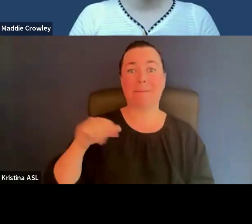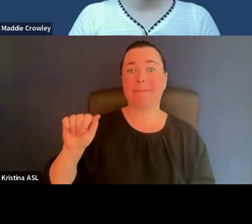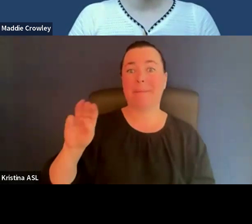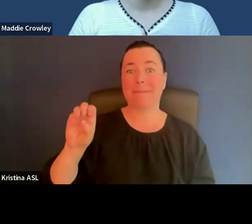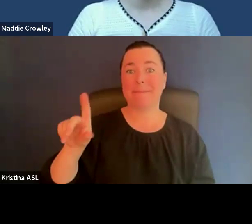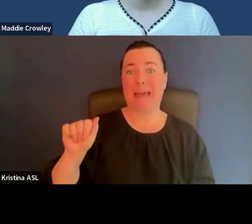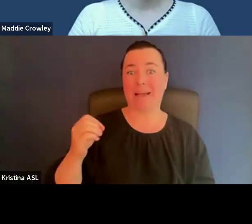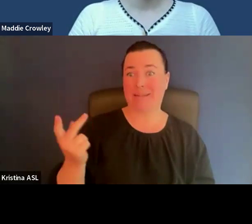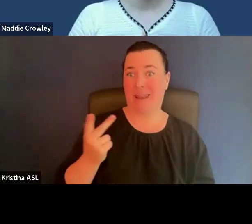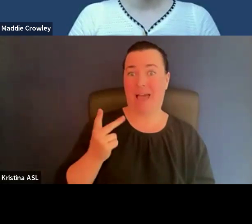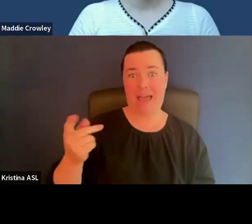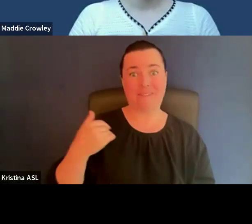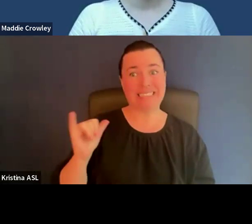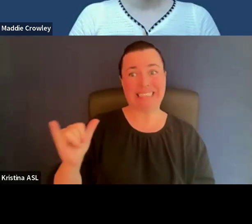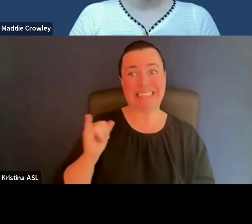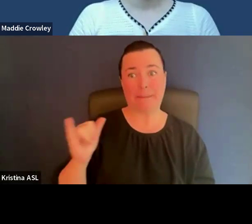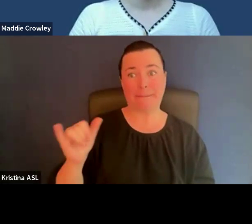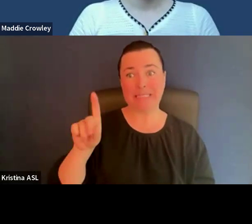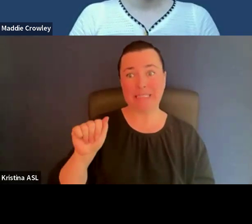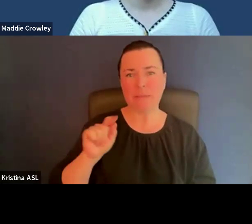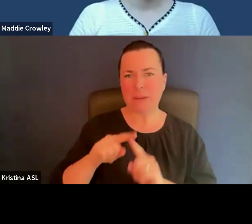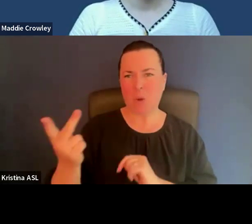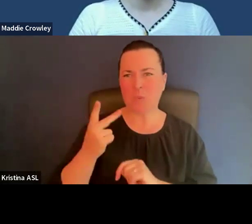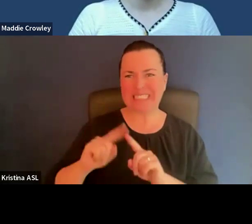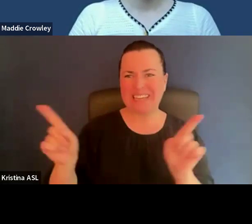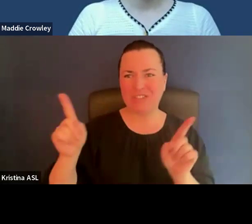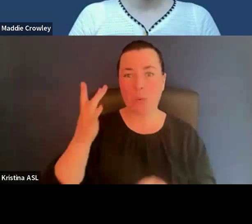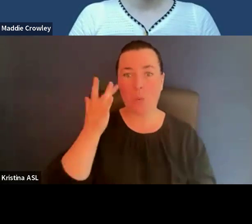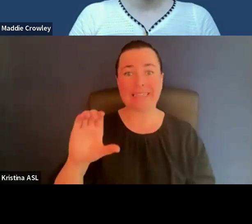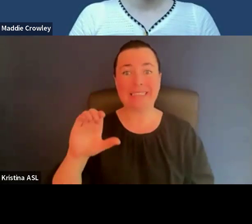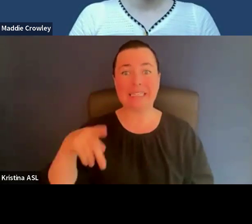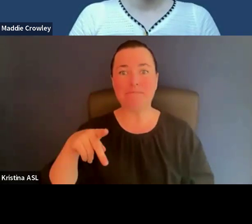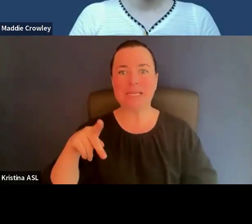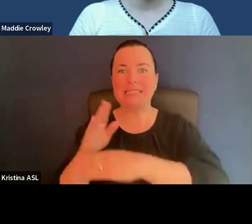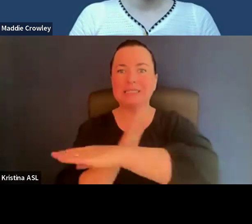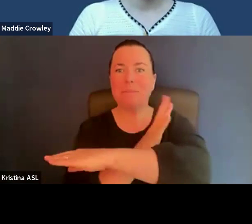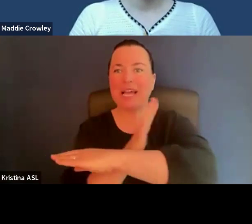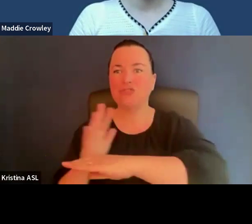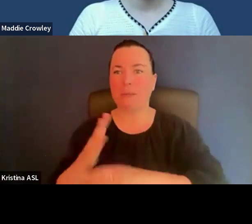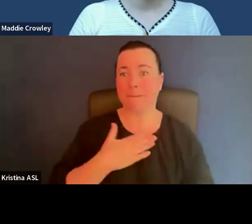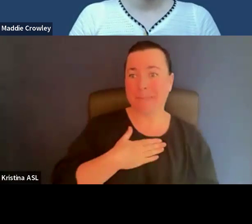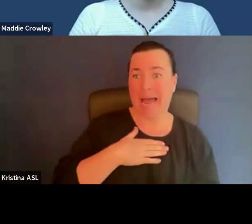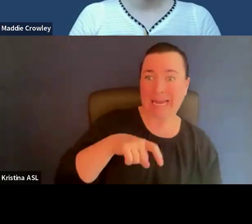because cerebral palsy is a spectrum, and so what my needs are may be different than what Amanda's needs are and vice versa.